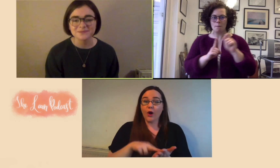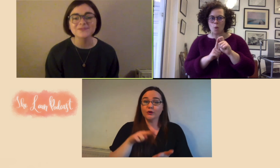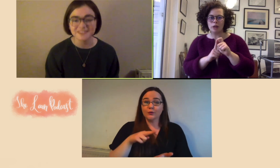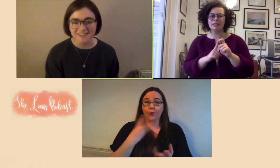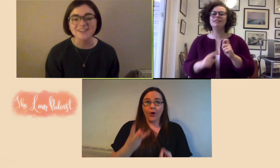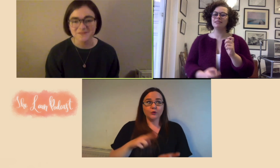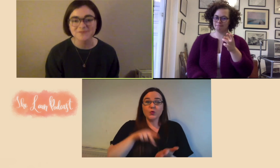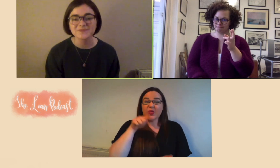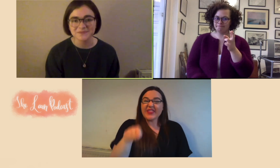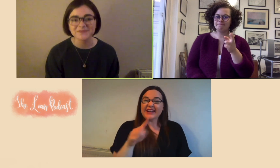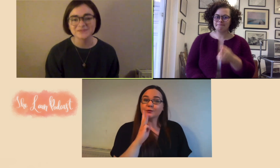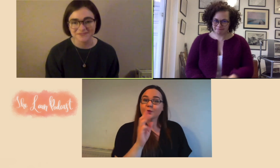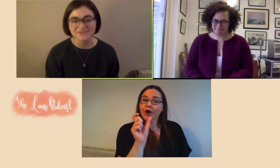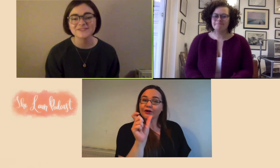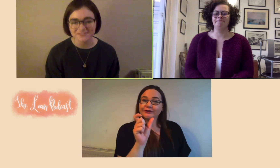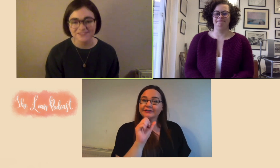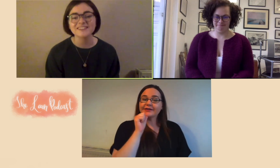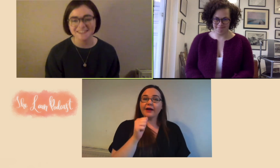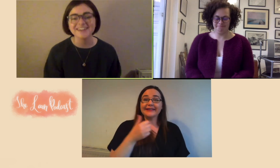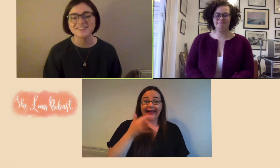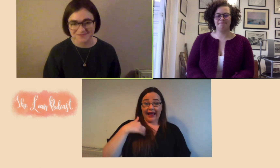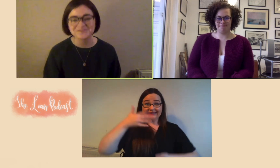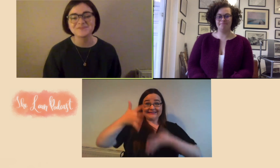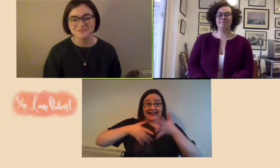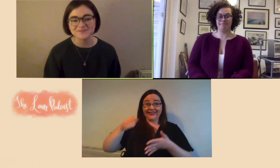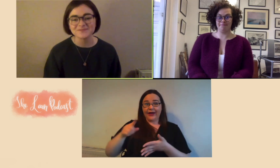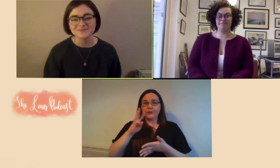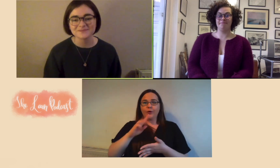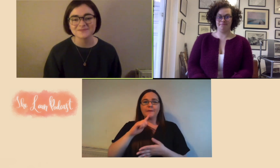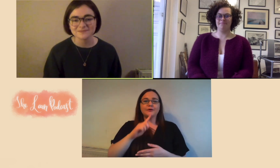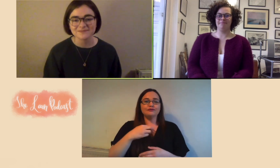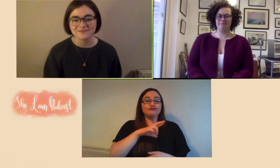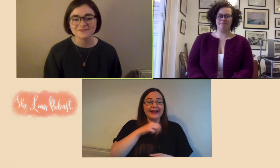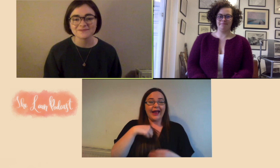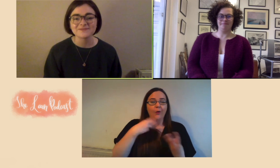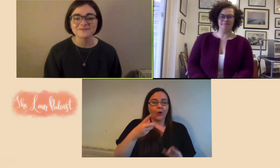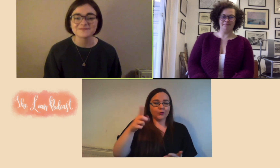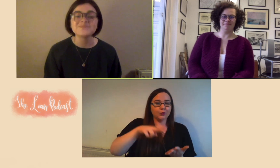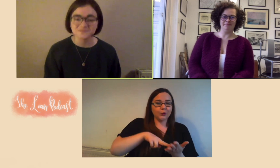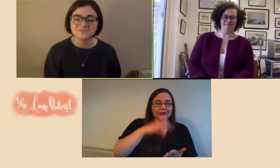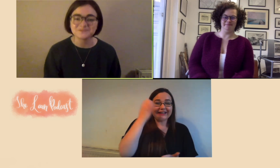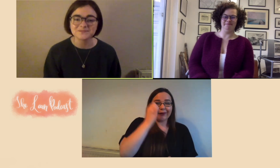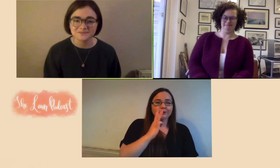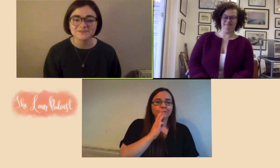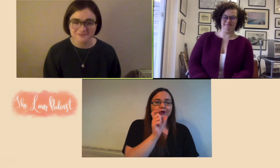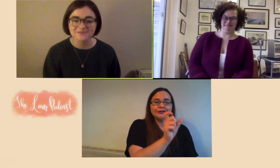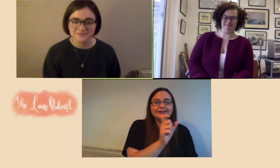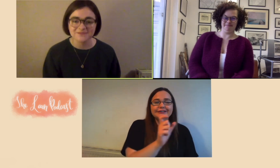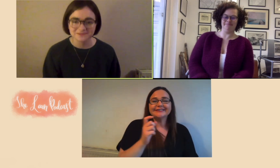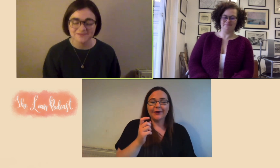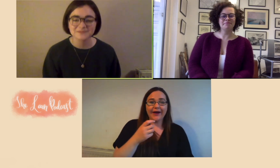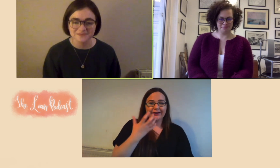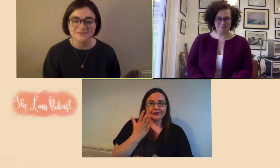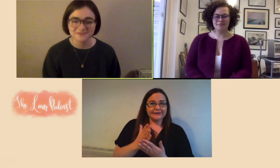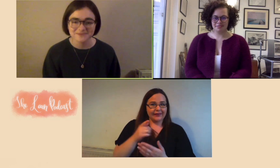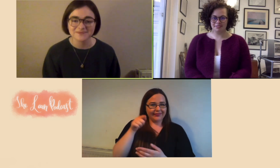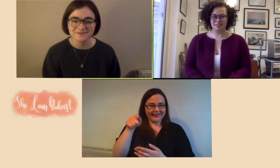or if there's like a specific word I want to use. I wanna make sure that they use that word. So I might sign something like a specific sign